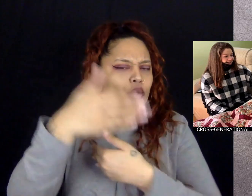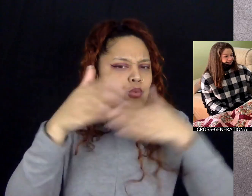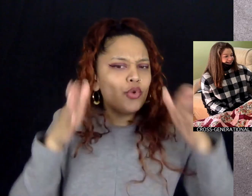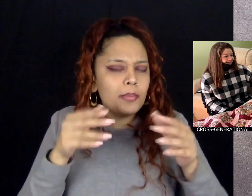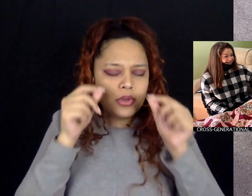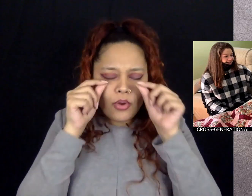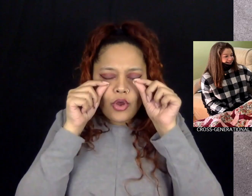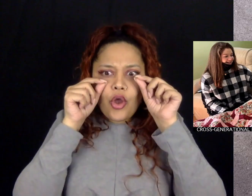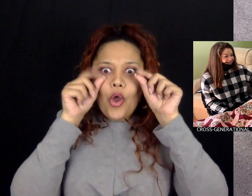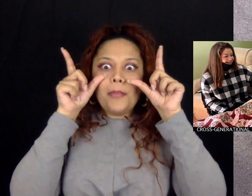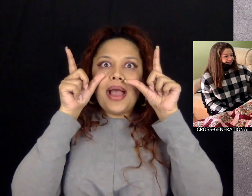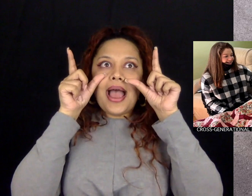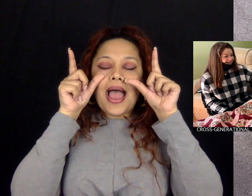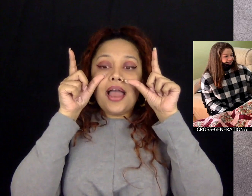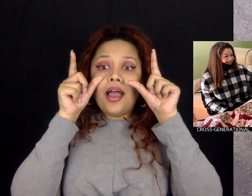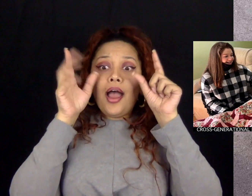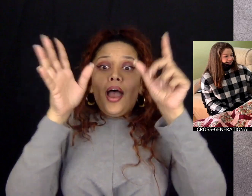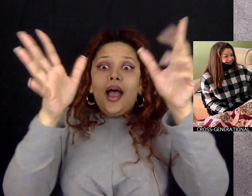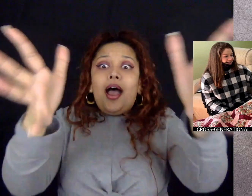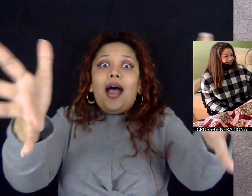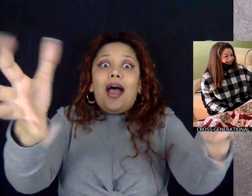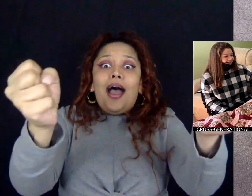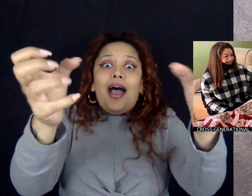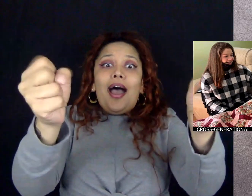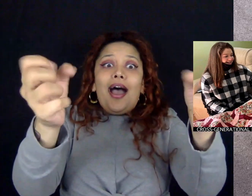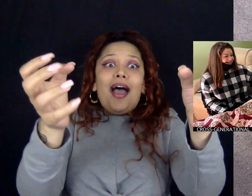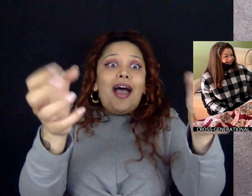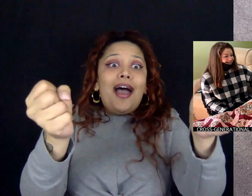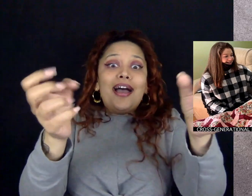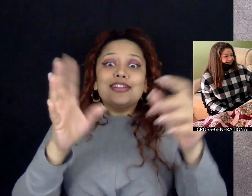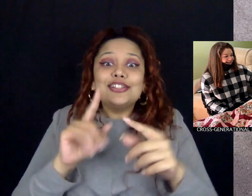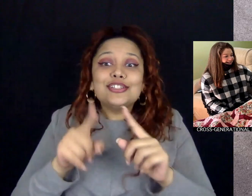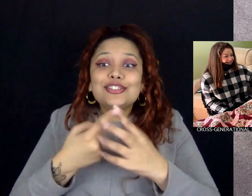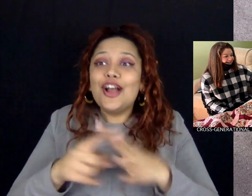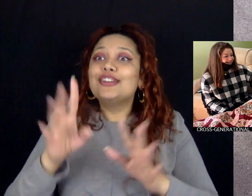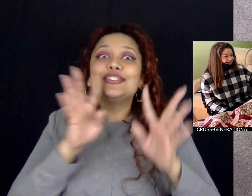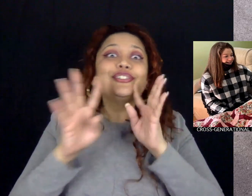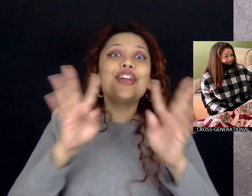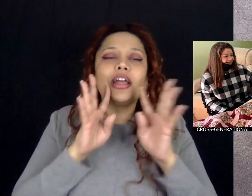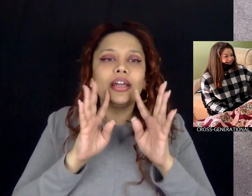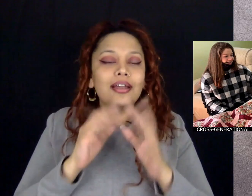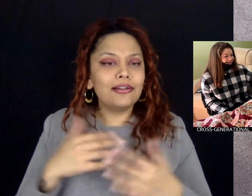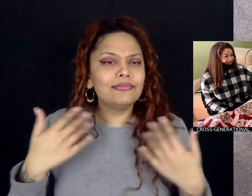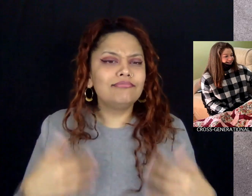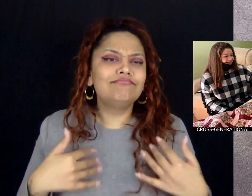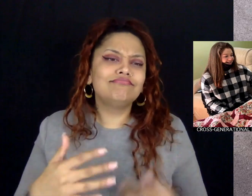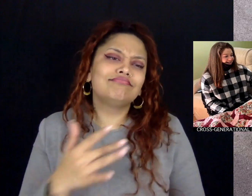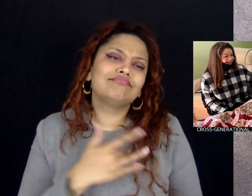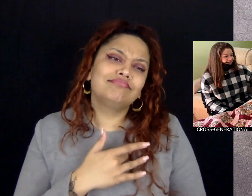when Peck heard Just was in the room she opened her eyes reached out her hand and started talking